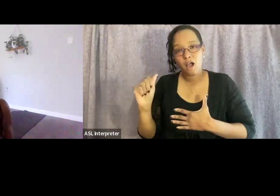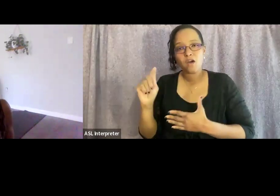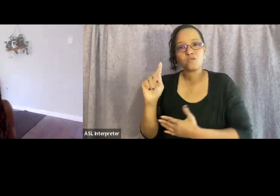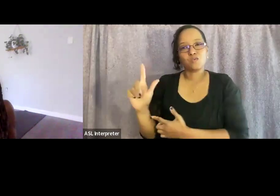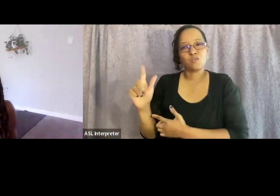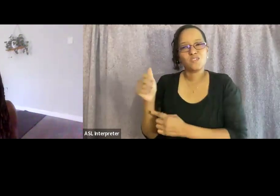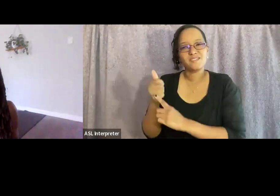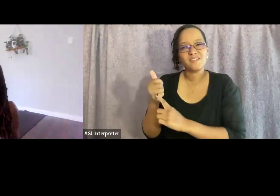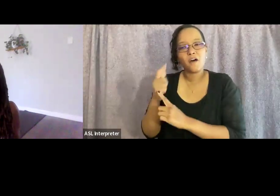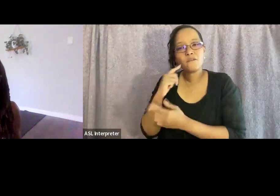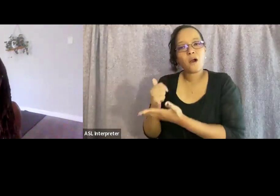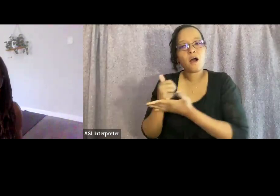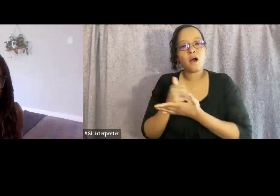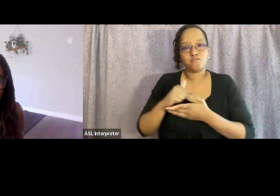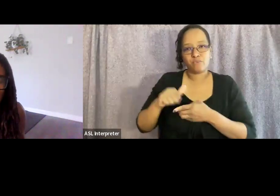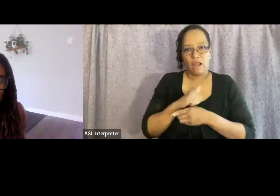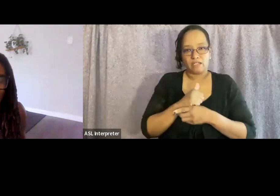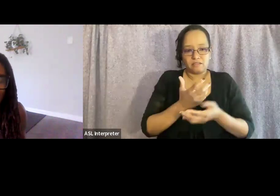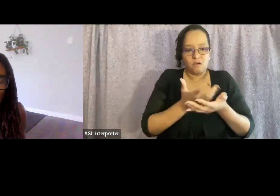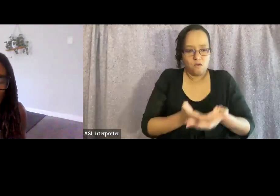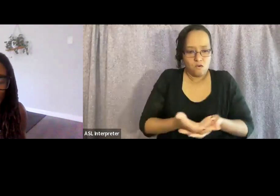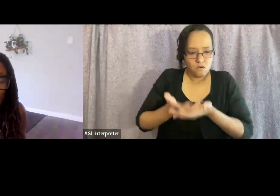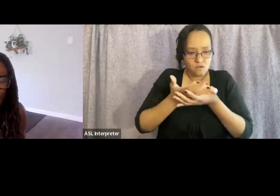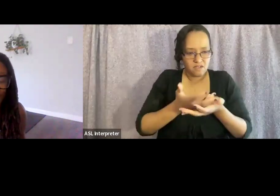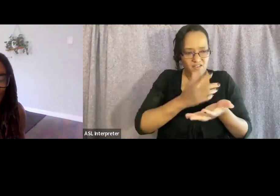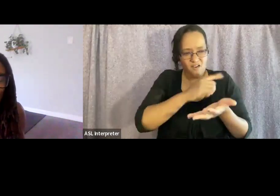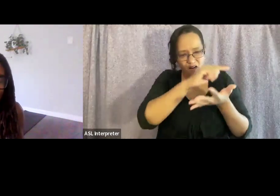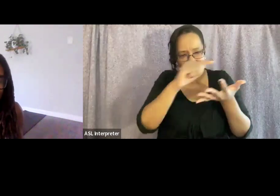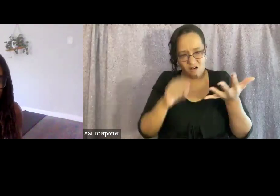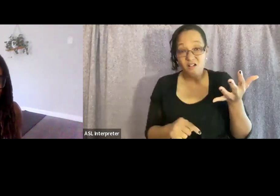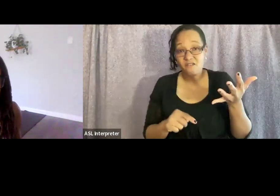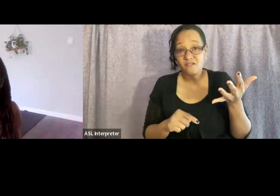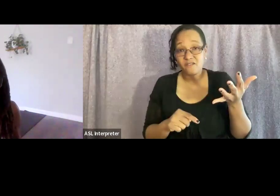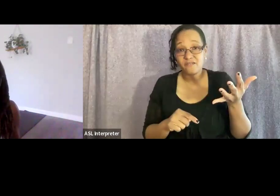And with that being said, I think we will get started.